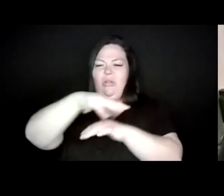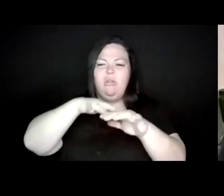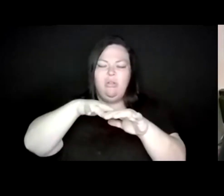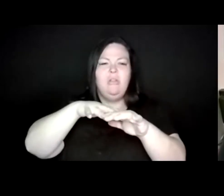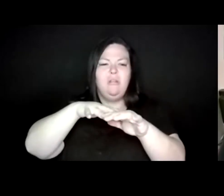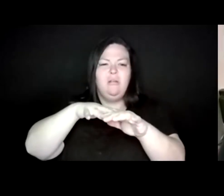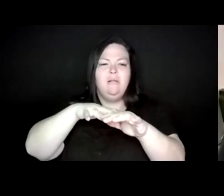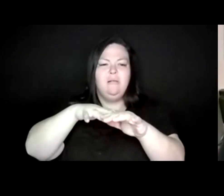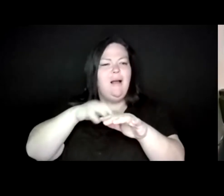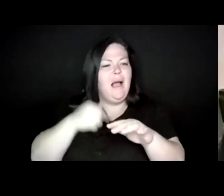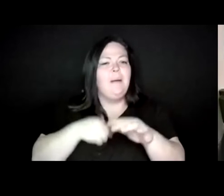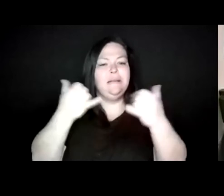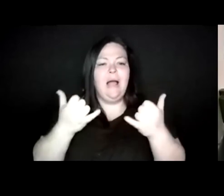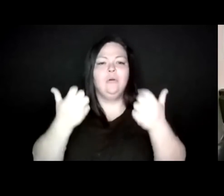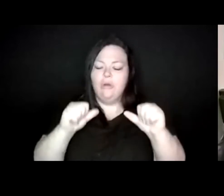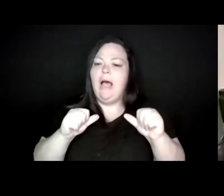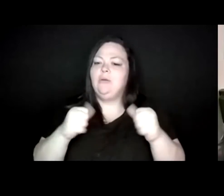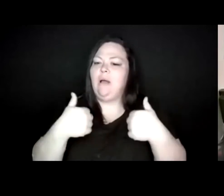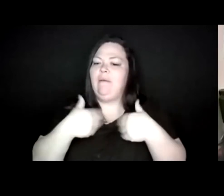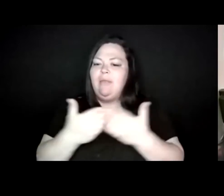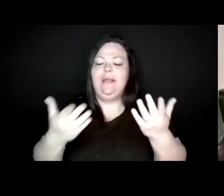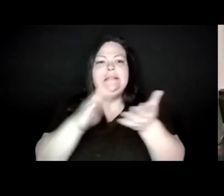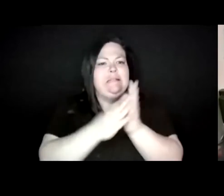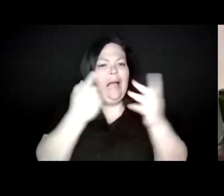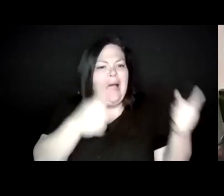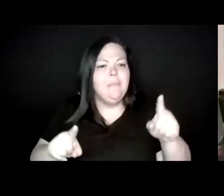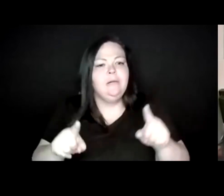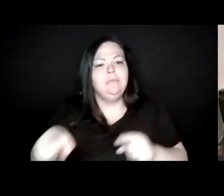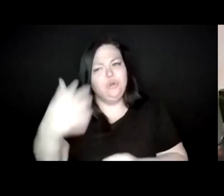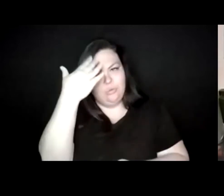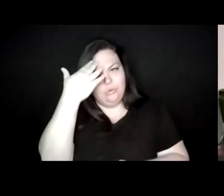I'm on my way to make things happen./ You know what I'm talking about.//